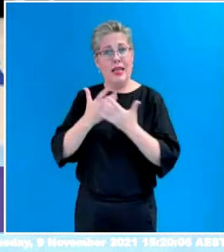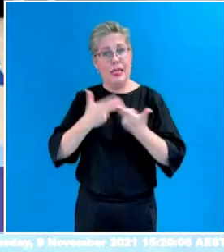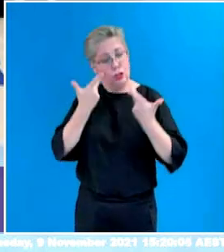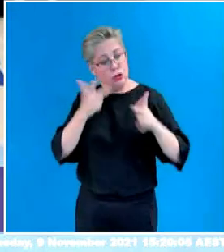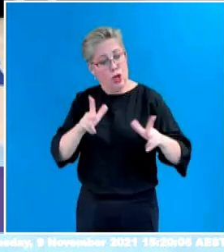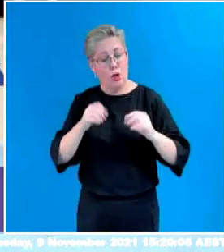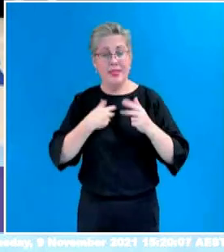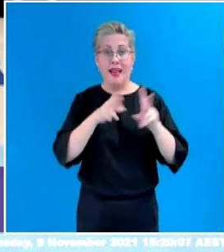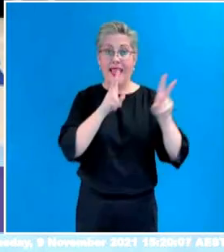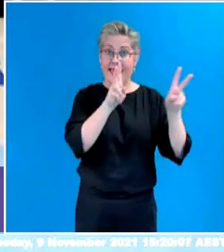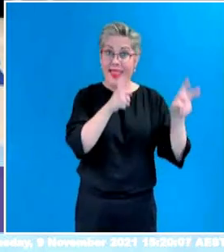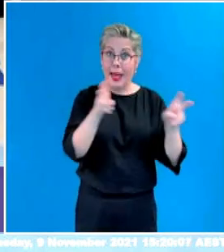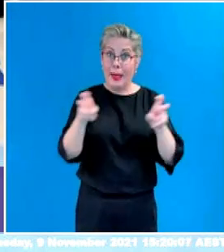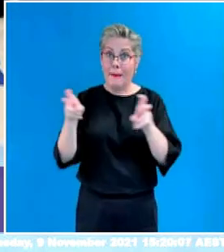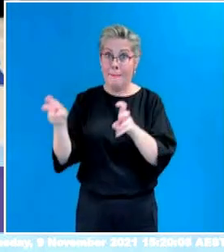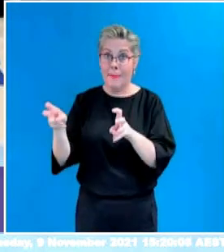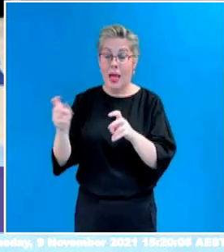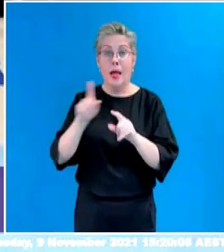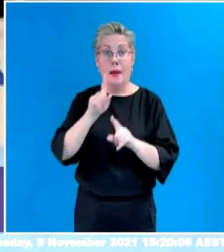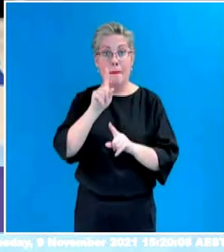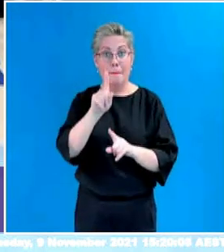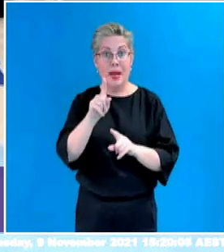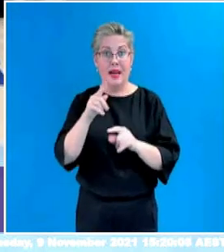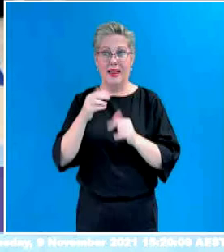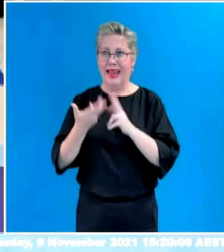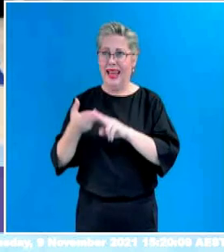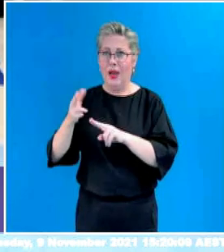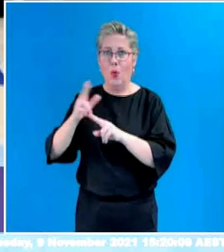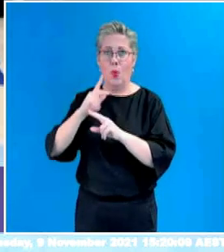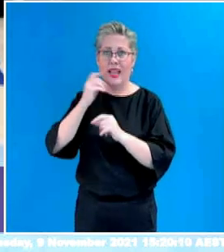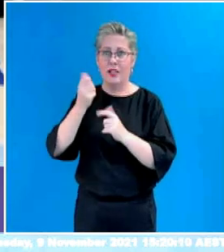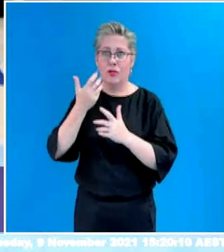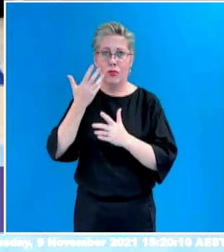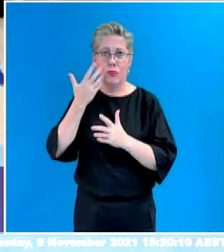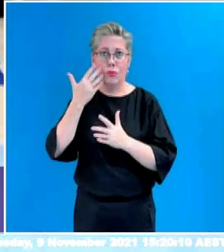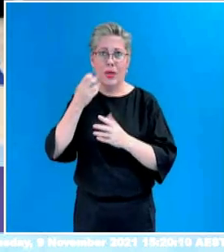But then if you try and read that back into the individual articles that you